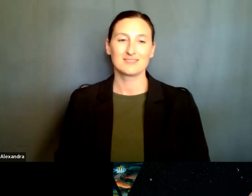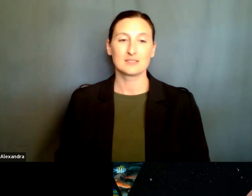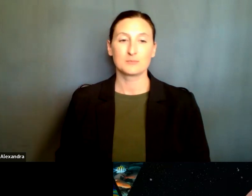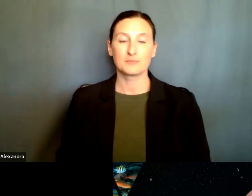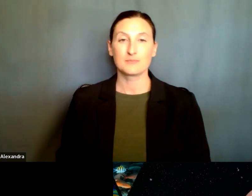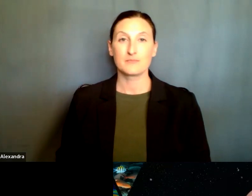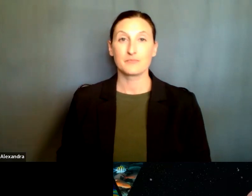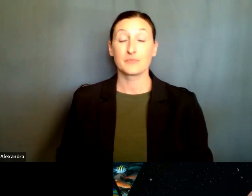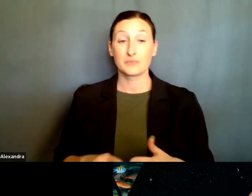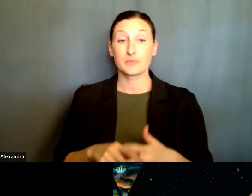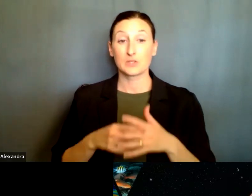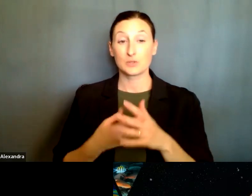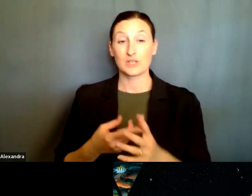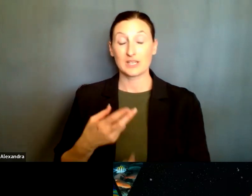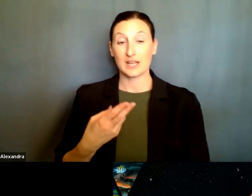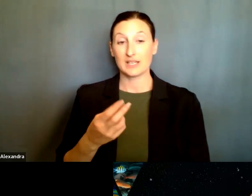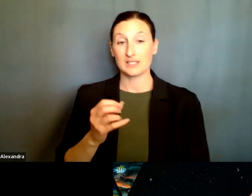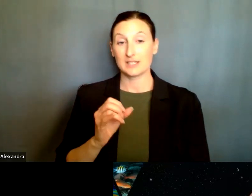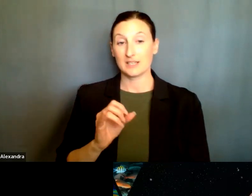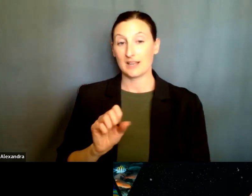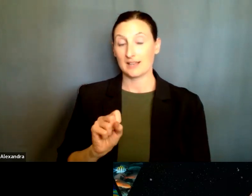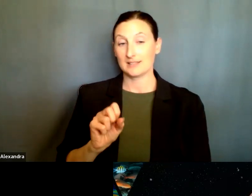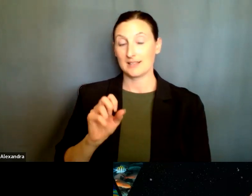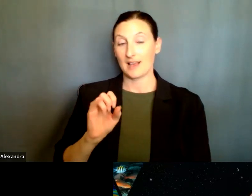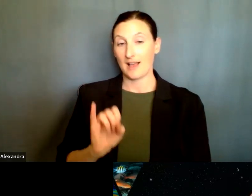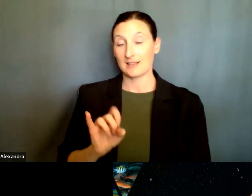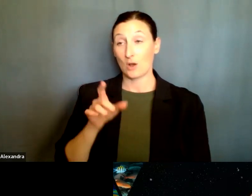Hispanic serving institutions eligible for the partnership grants or do they need to be